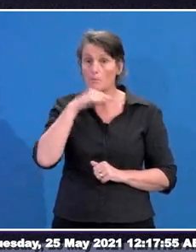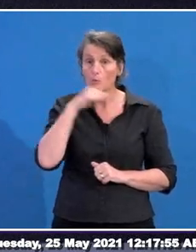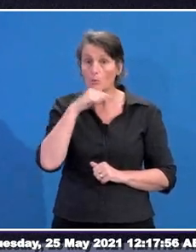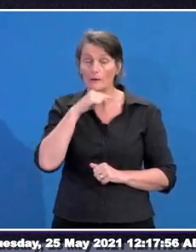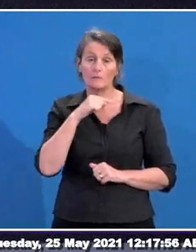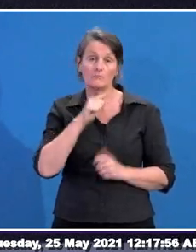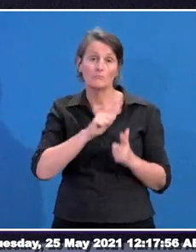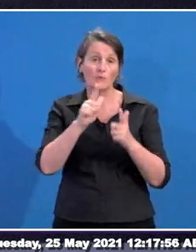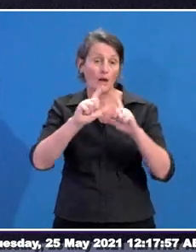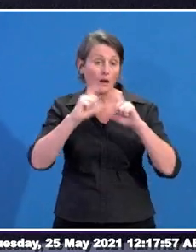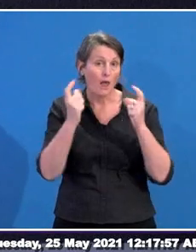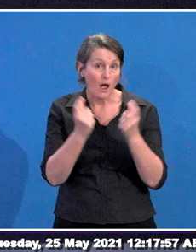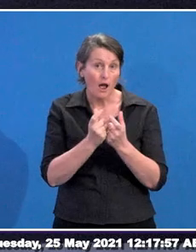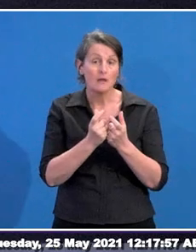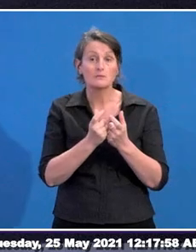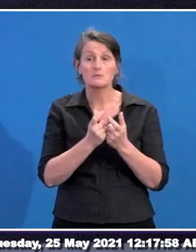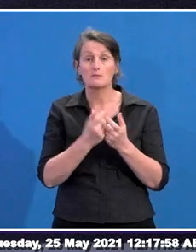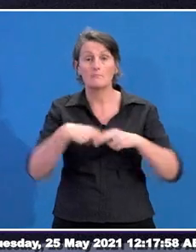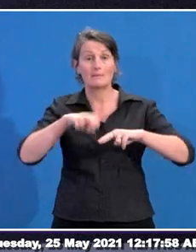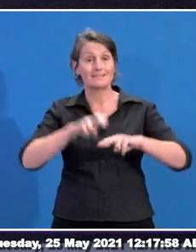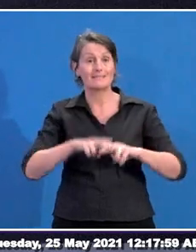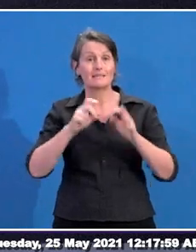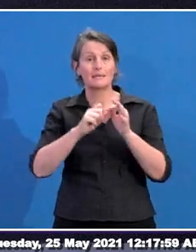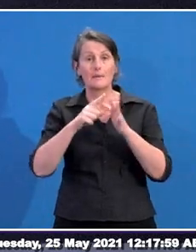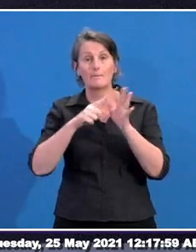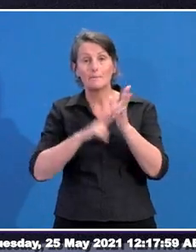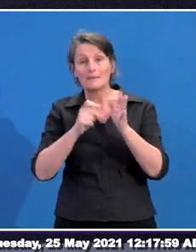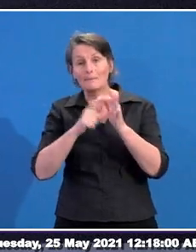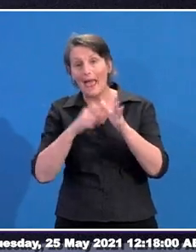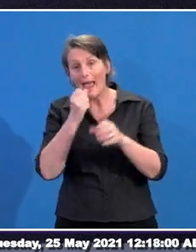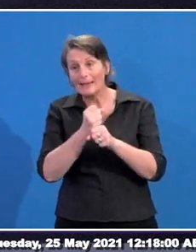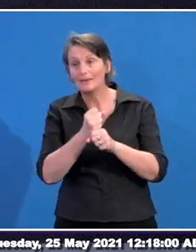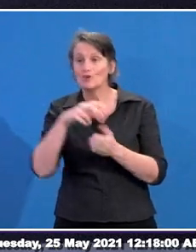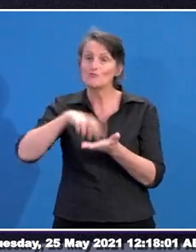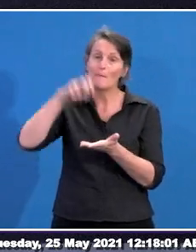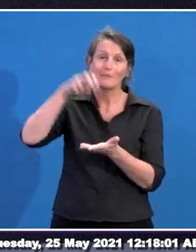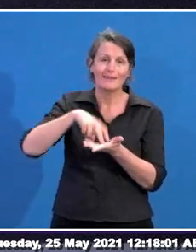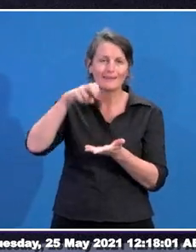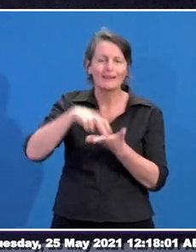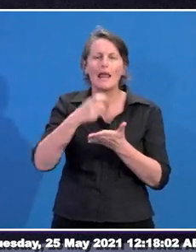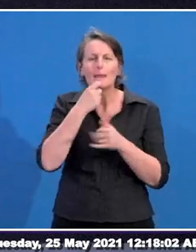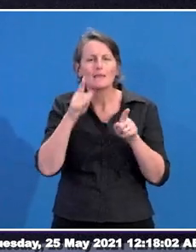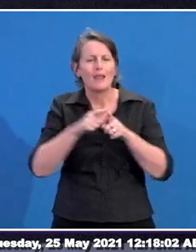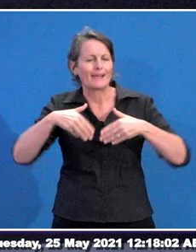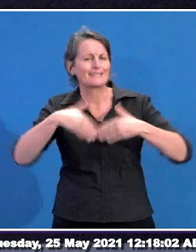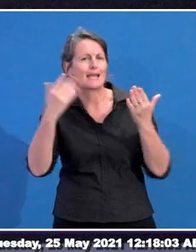maybe sitting down on a beanbag, going out on the trampoline. Much like a day program but they try and tailor his,